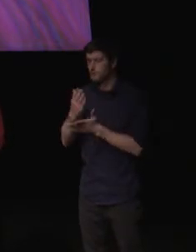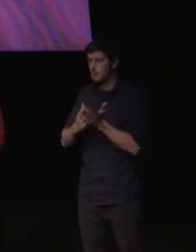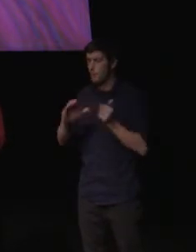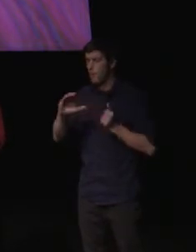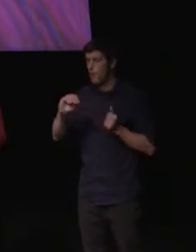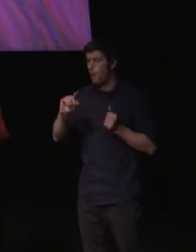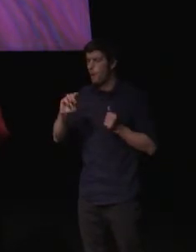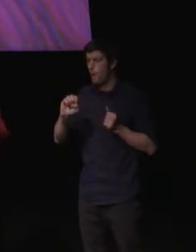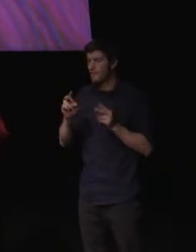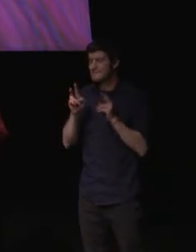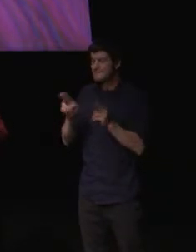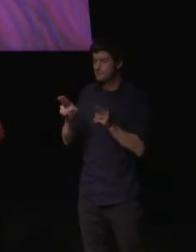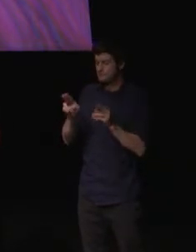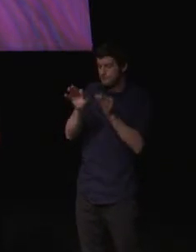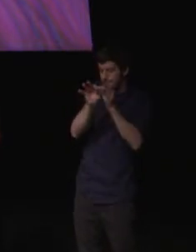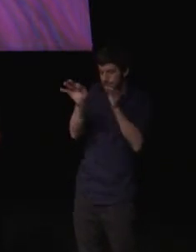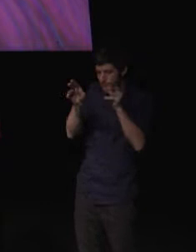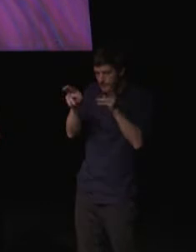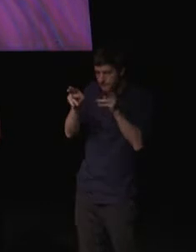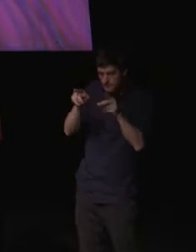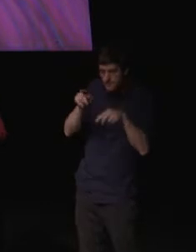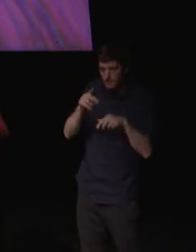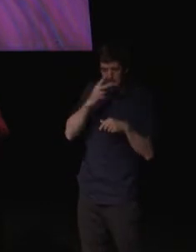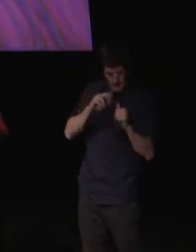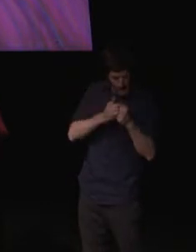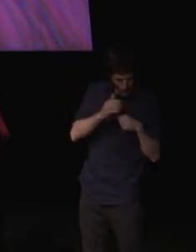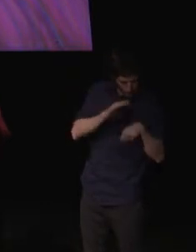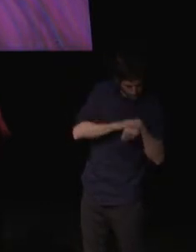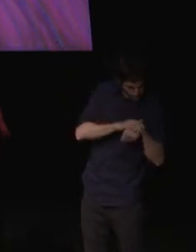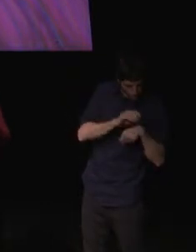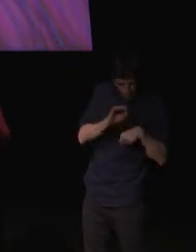so you see how to turn it on, and once you get users into these parties,